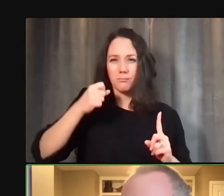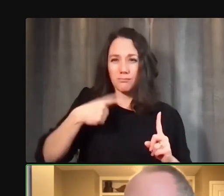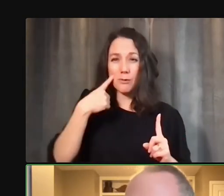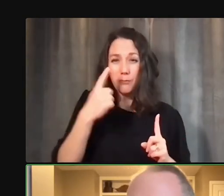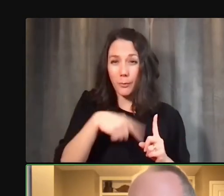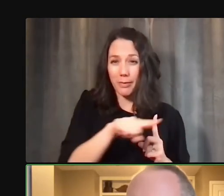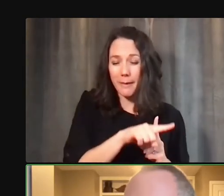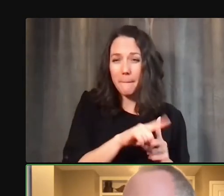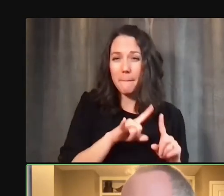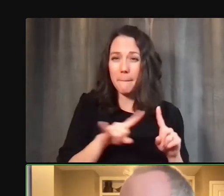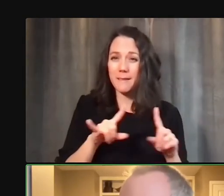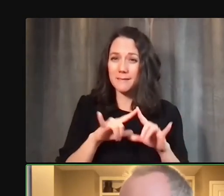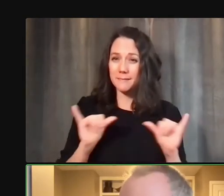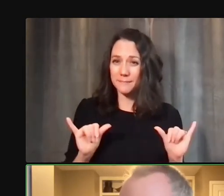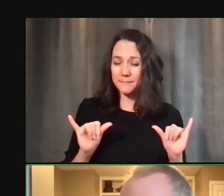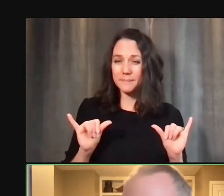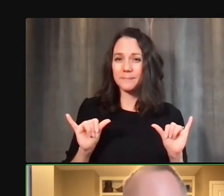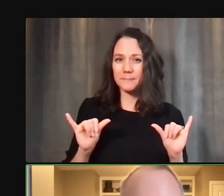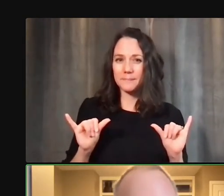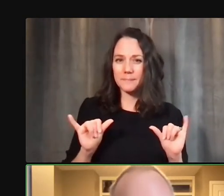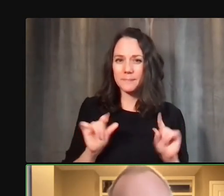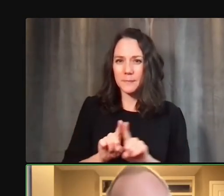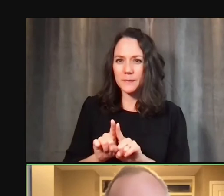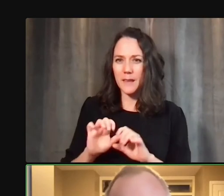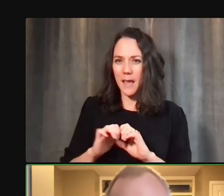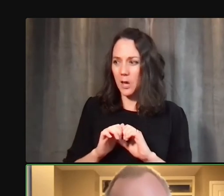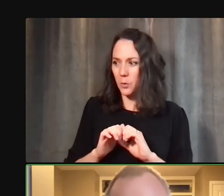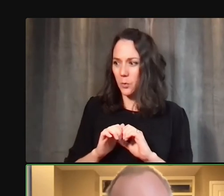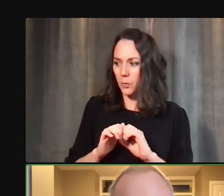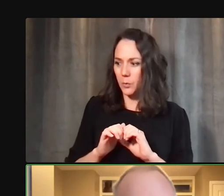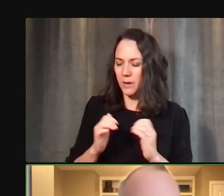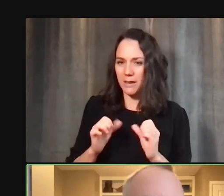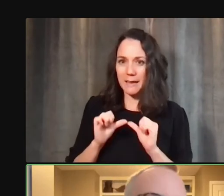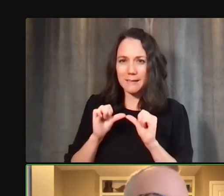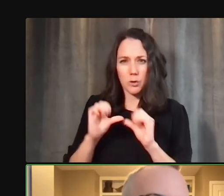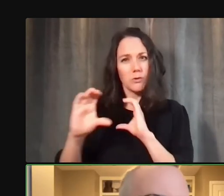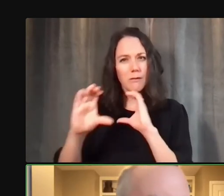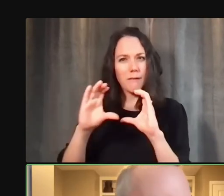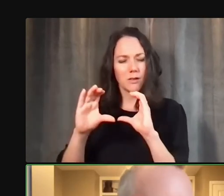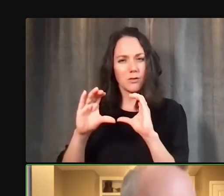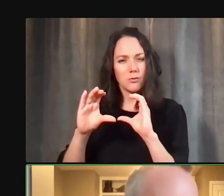but also how to move the conversation forward? How can the Museum be a place